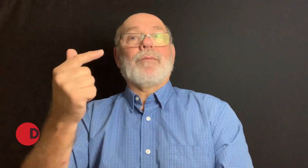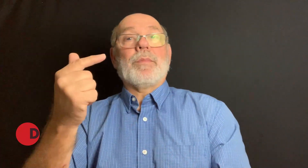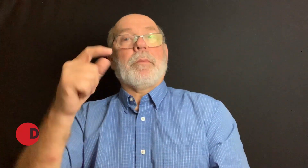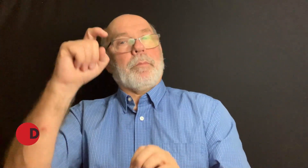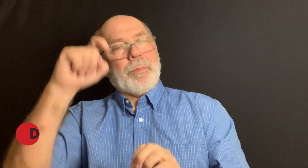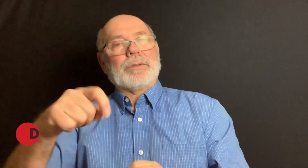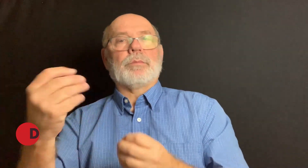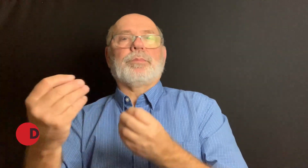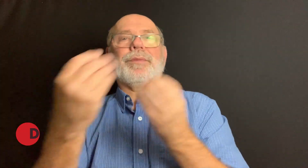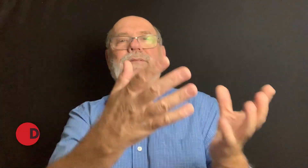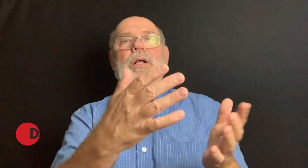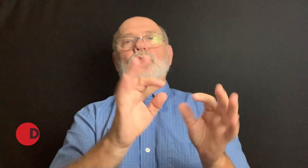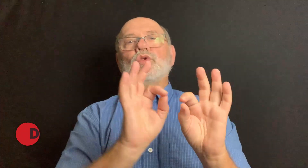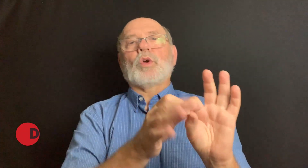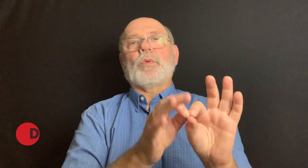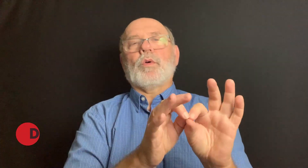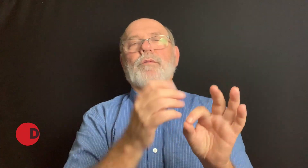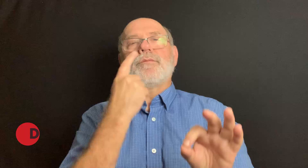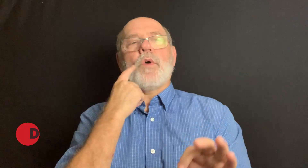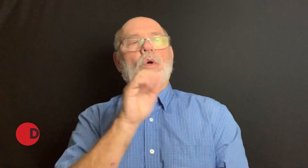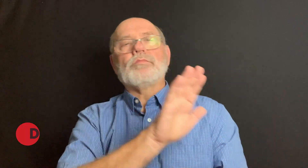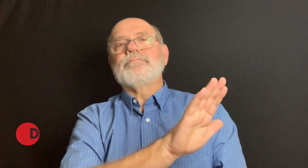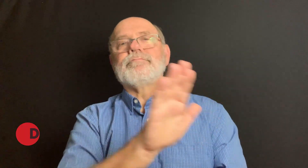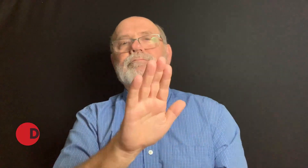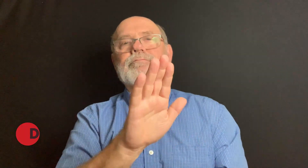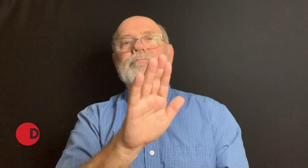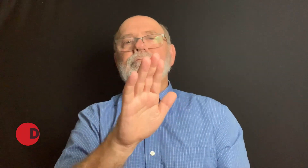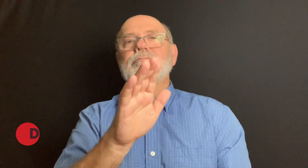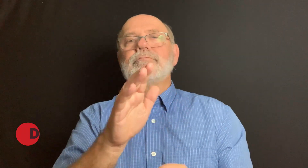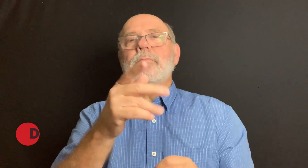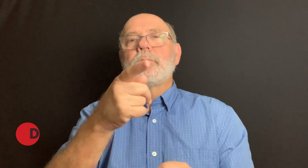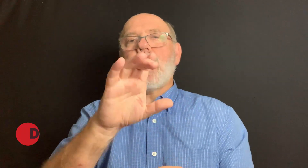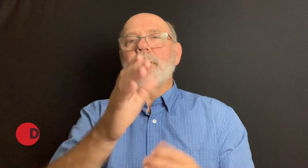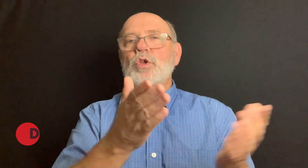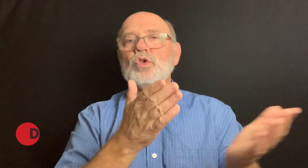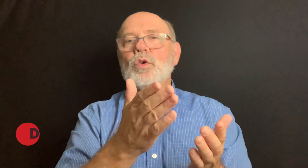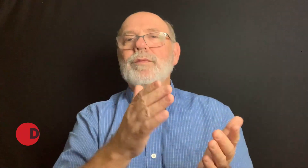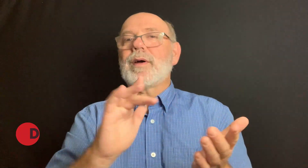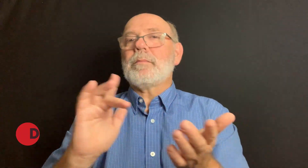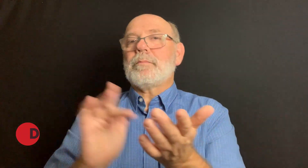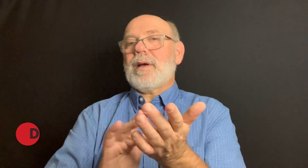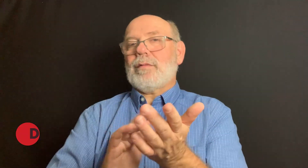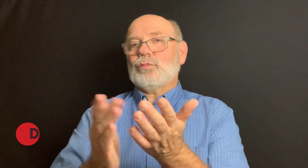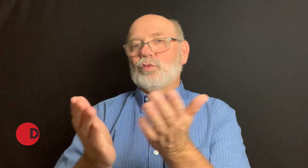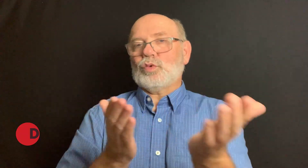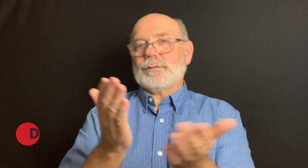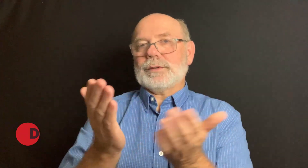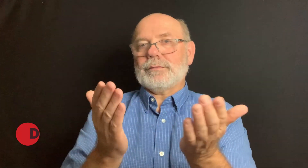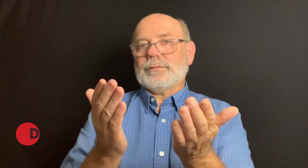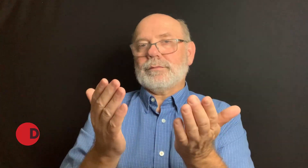that the federal government must provide interpreters for its public services and medical services.